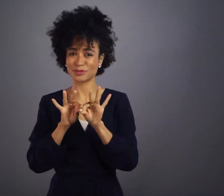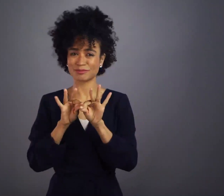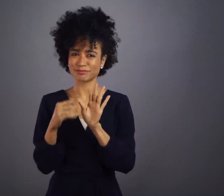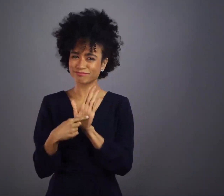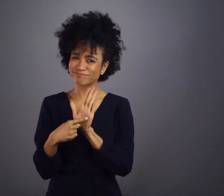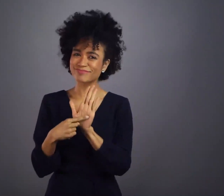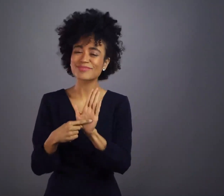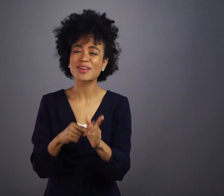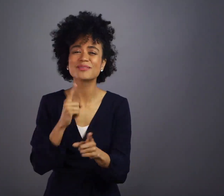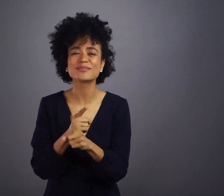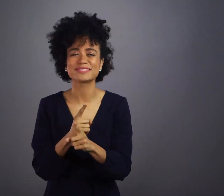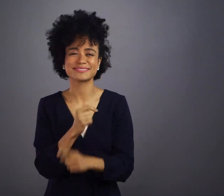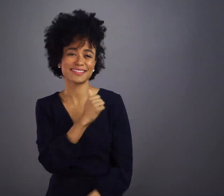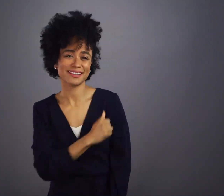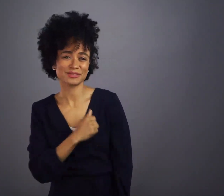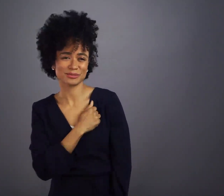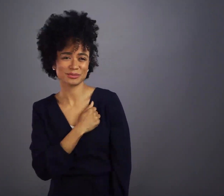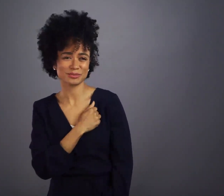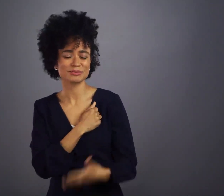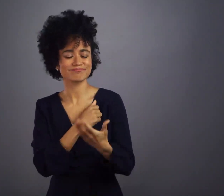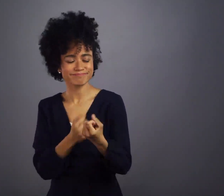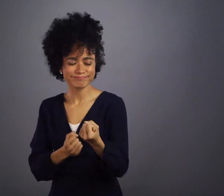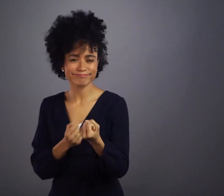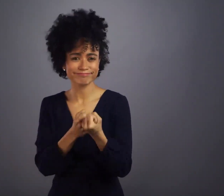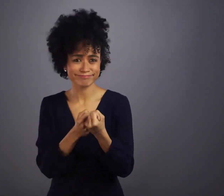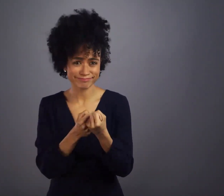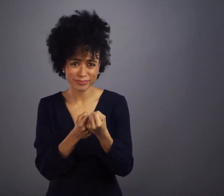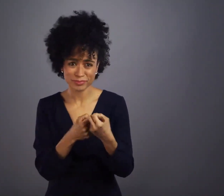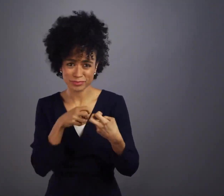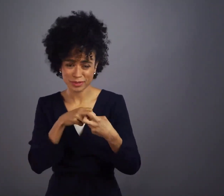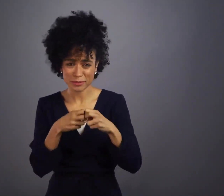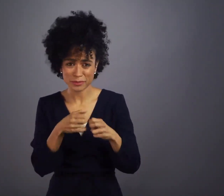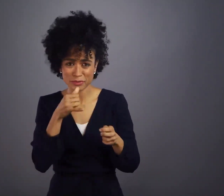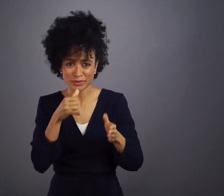We shall do our utmost to achieve that ideal.